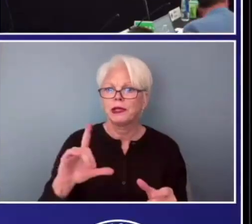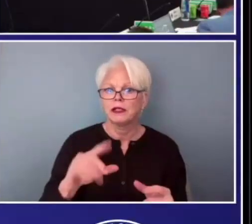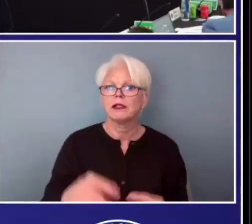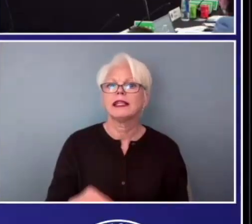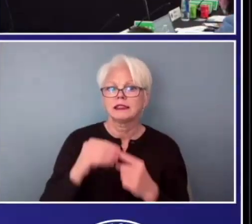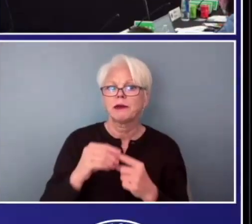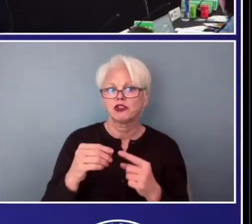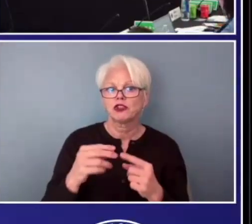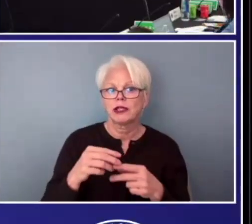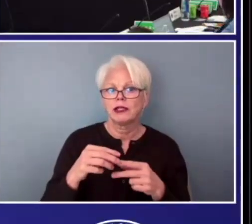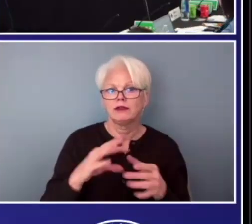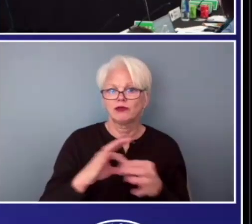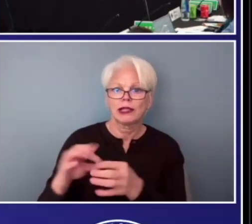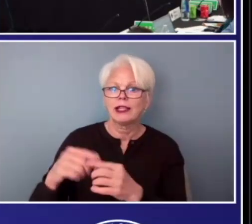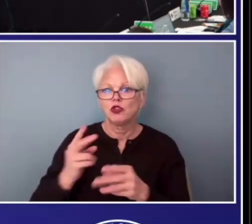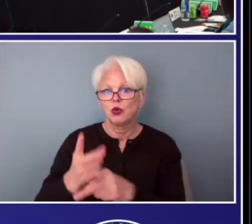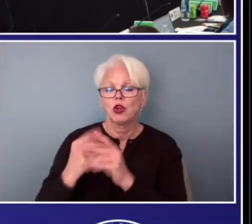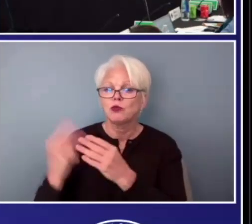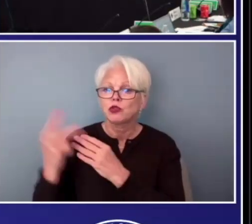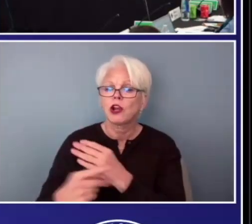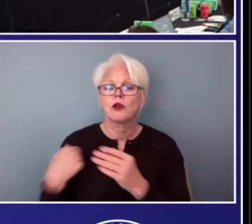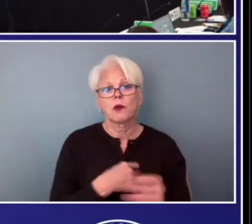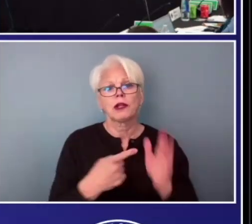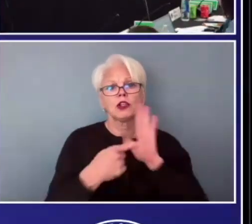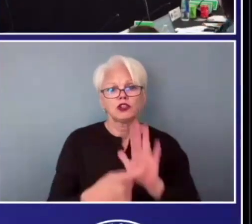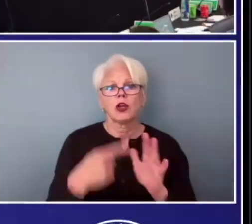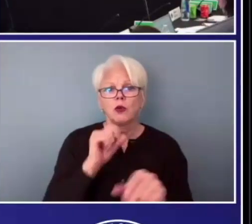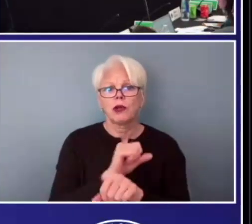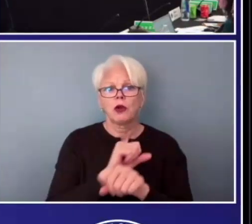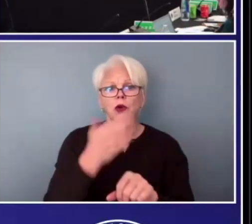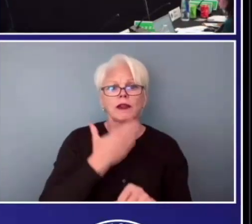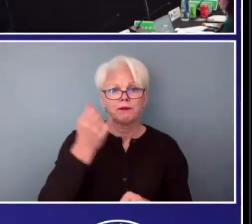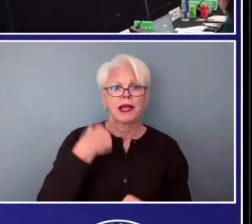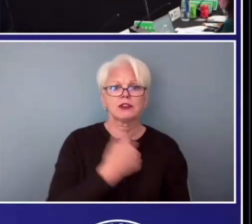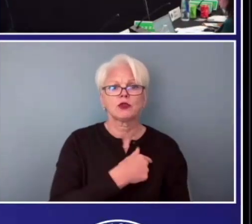we want to show you how we are working as best we can with the things that we have